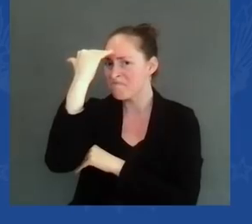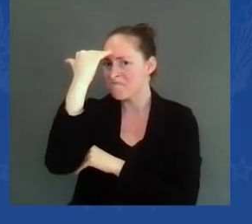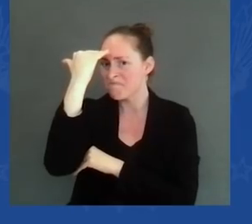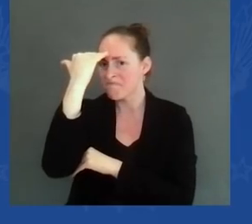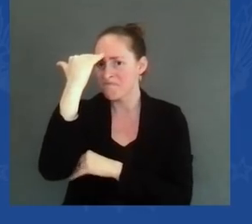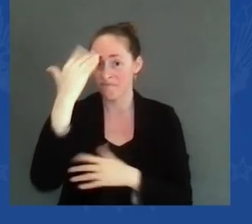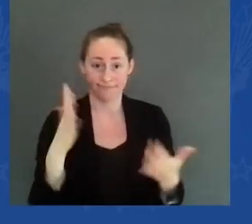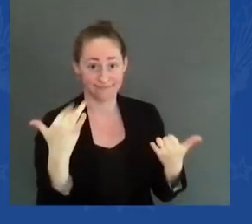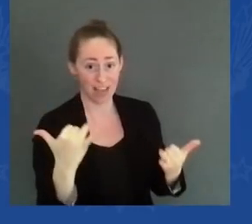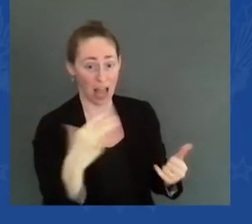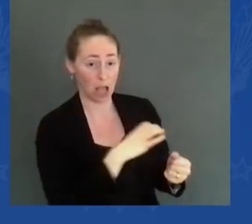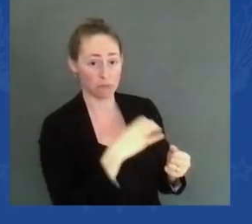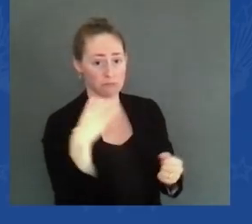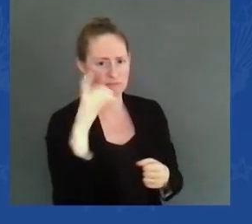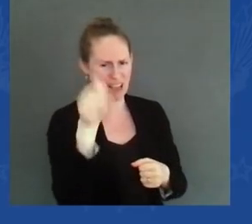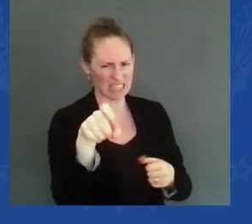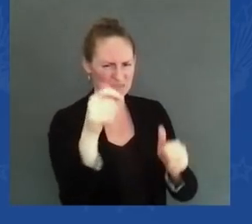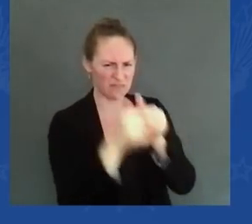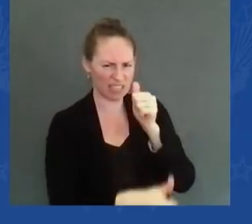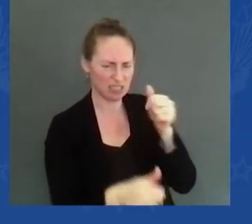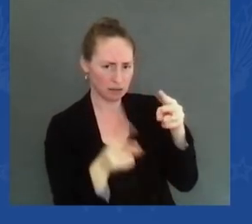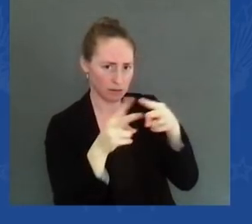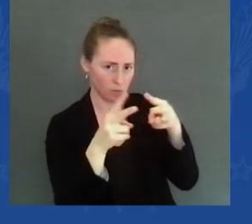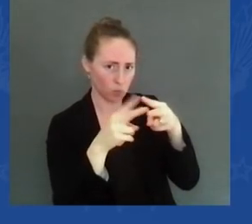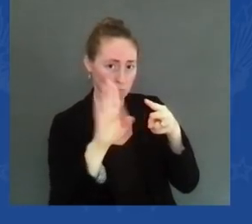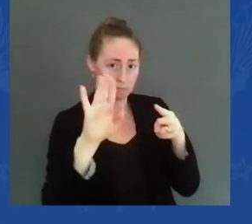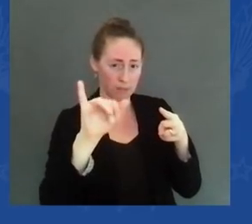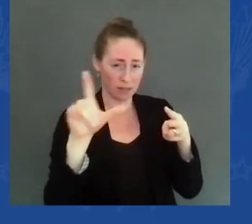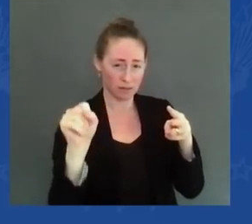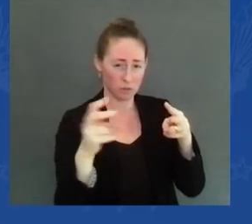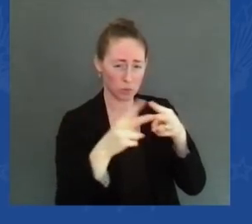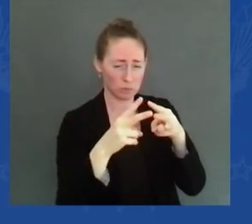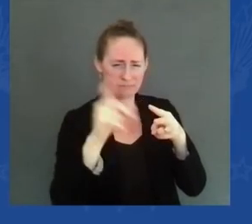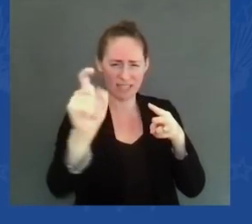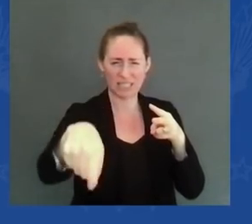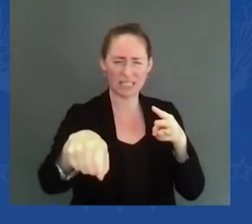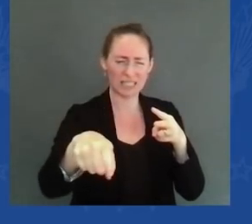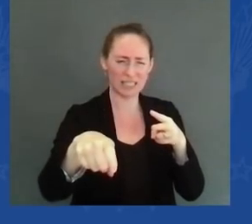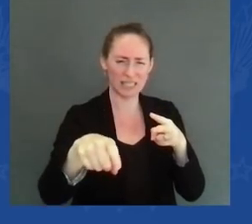that this man here is honchoing through the Congress for me: the bipartisan fla- --